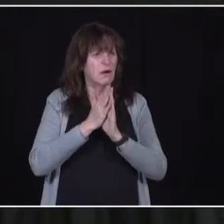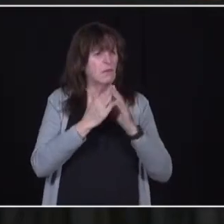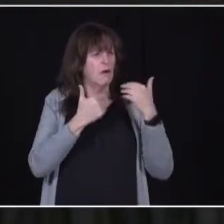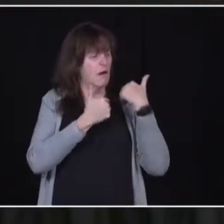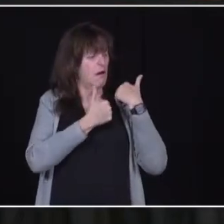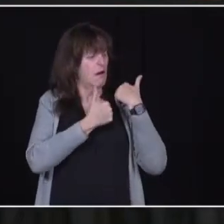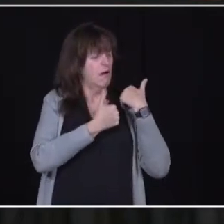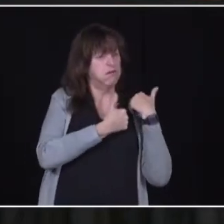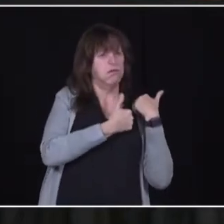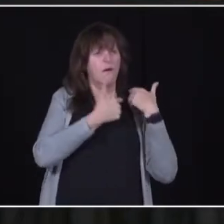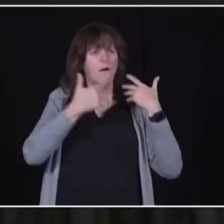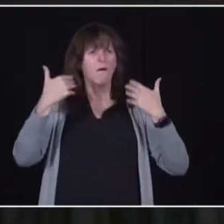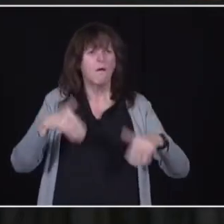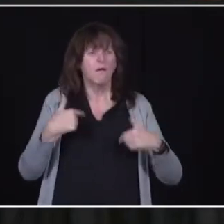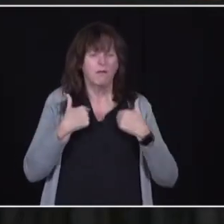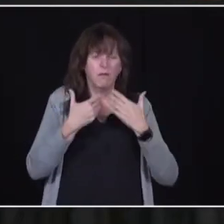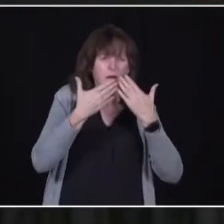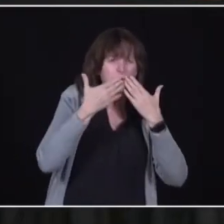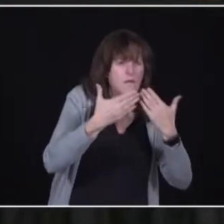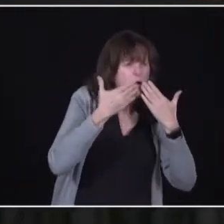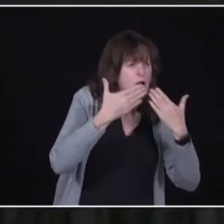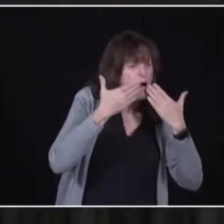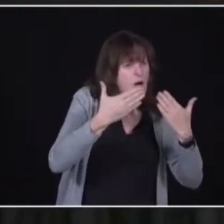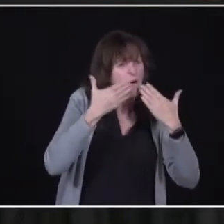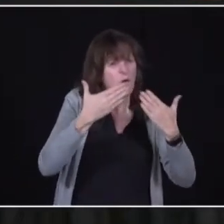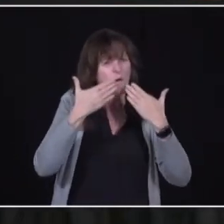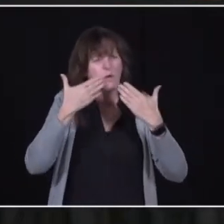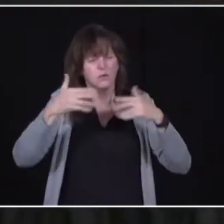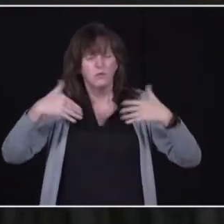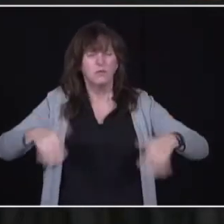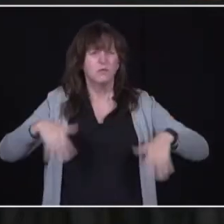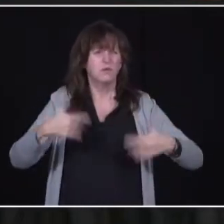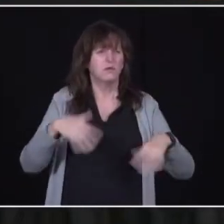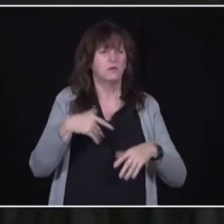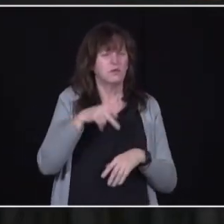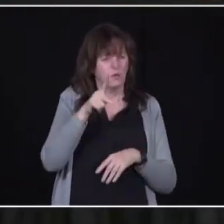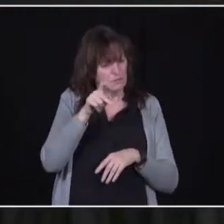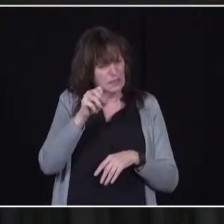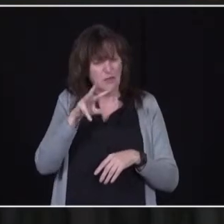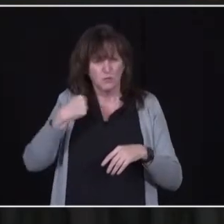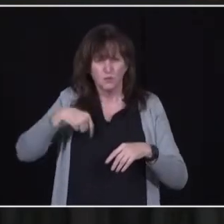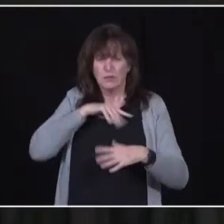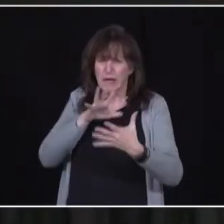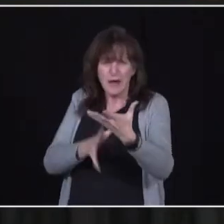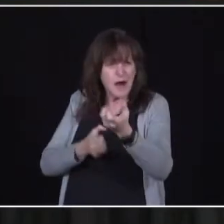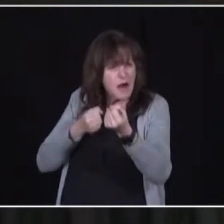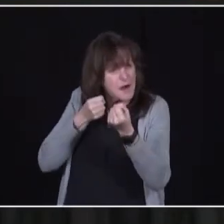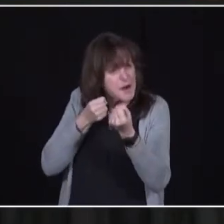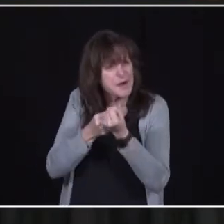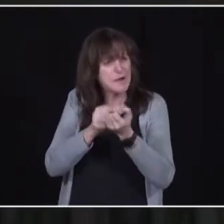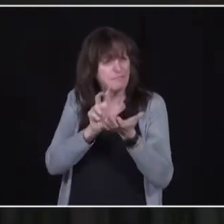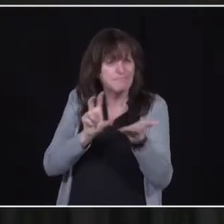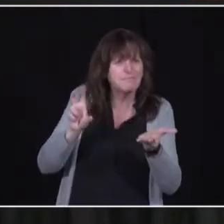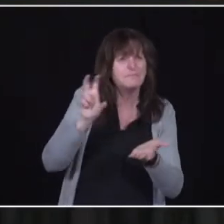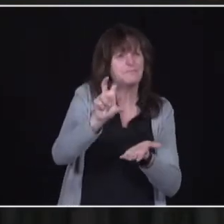and we can't thank them enough. PSW's have had our back and with today's announcement, we are showing